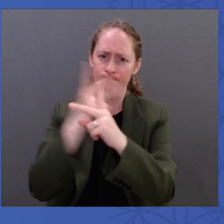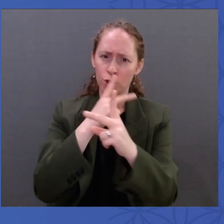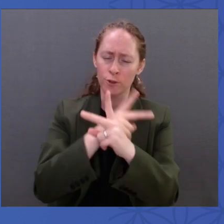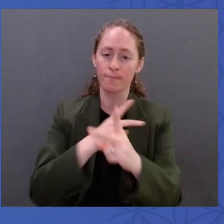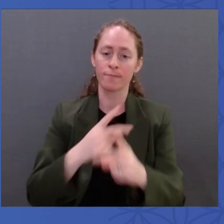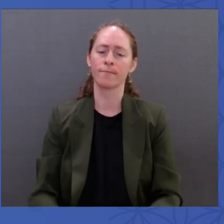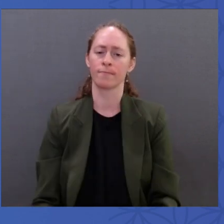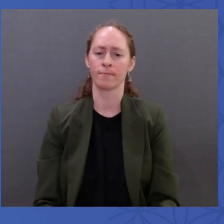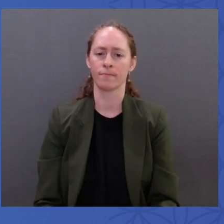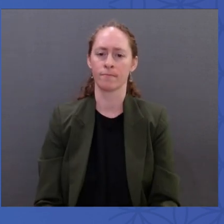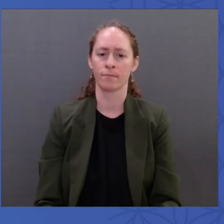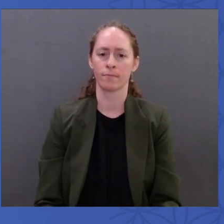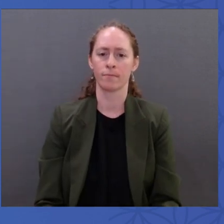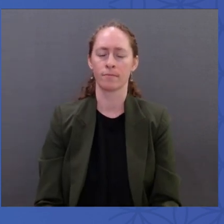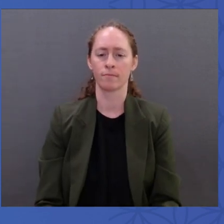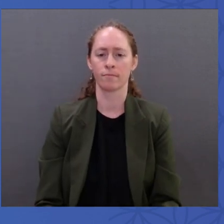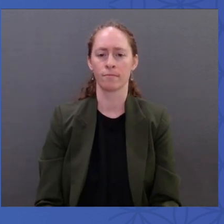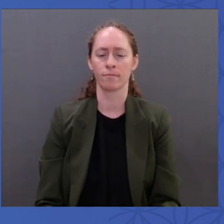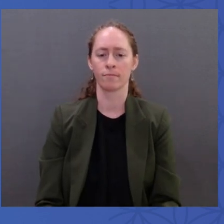I focus on supply chain resilience,